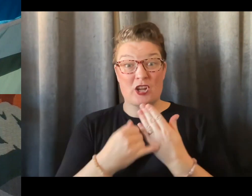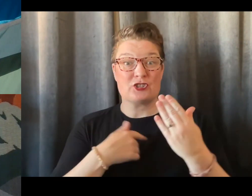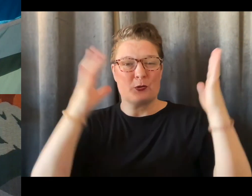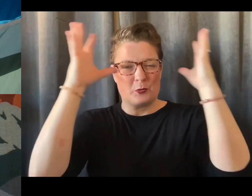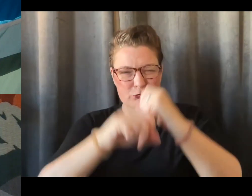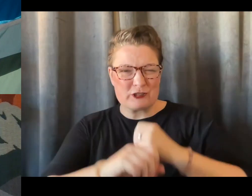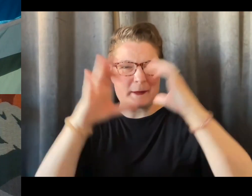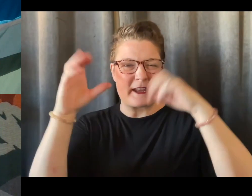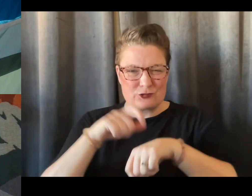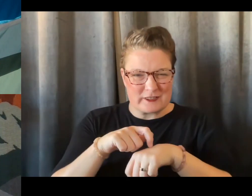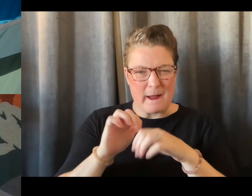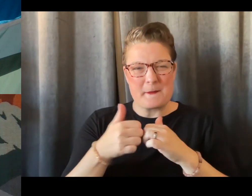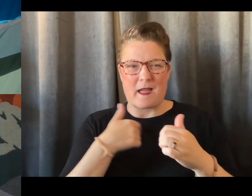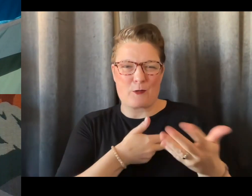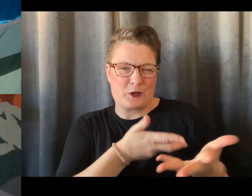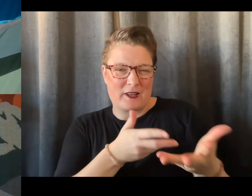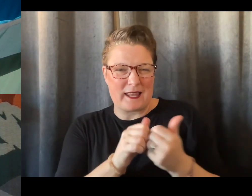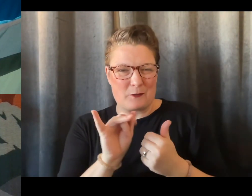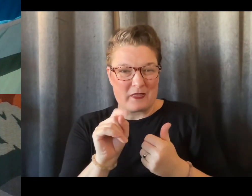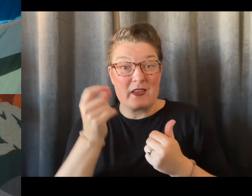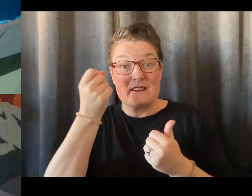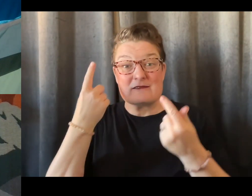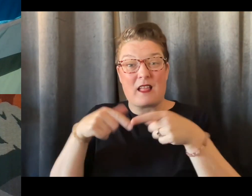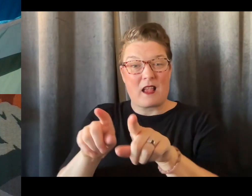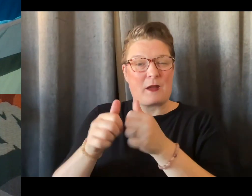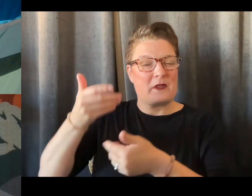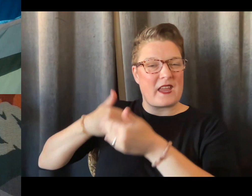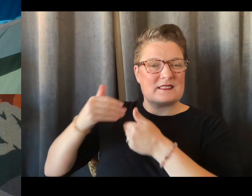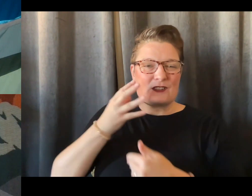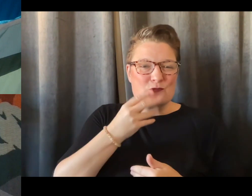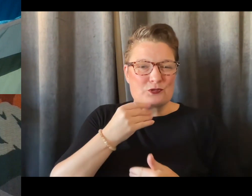the ways we relate to it, aligning with ancestral Jewish traditions and honoring